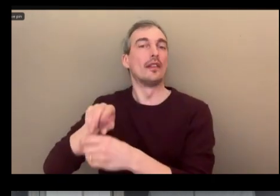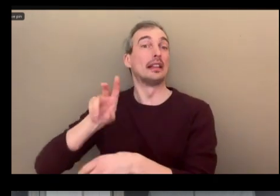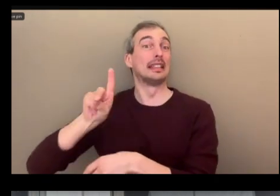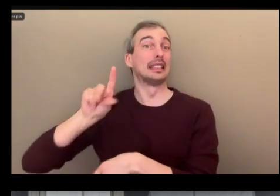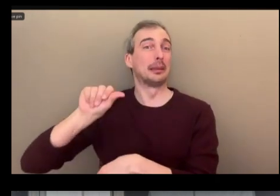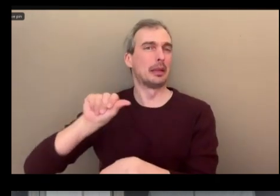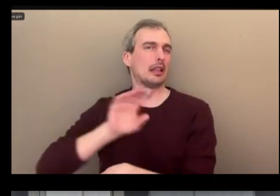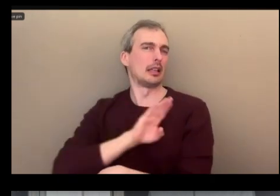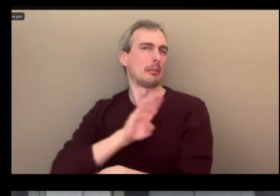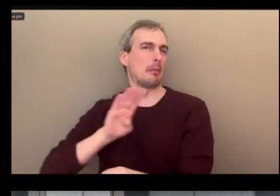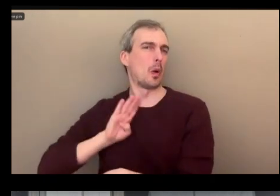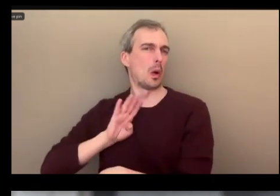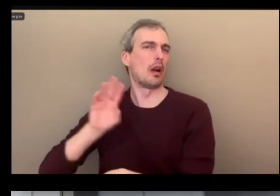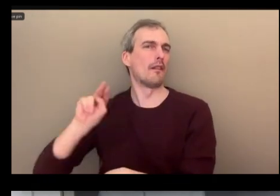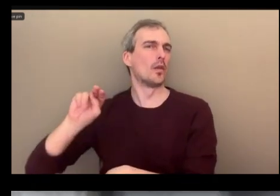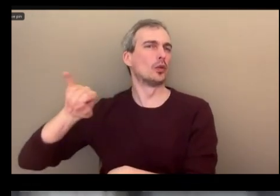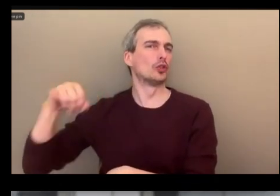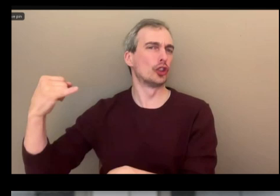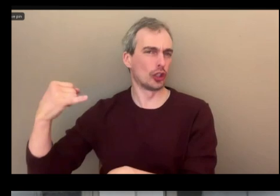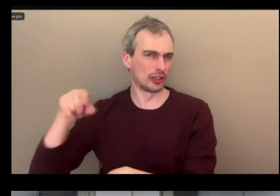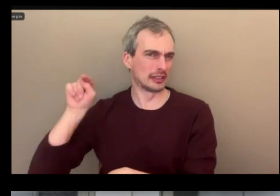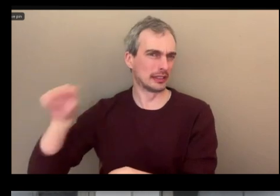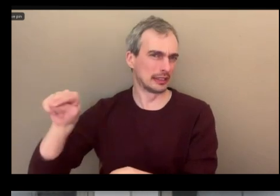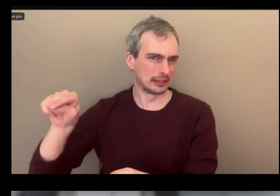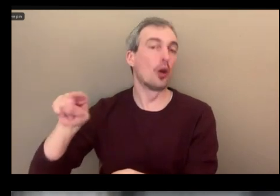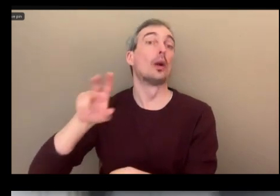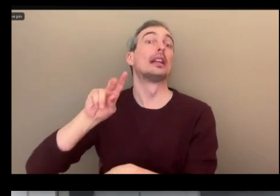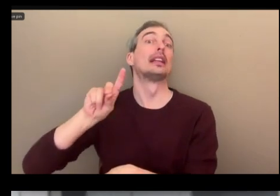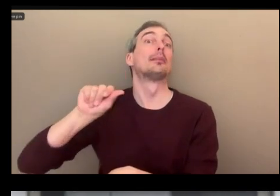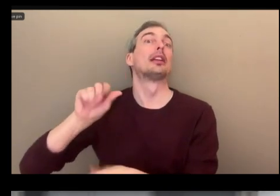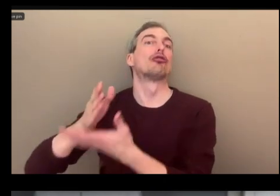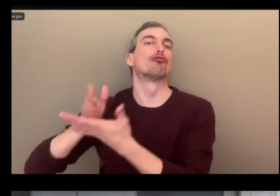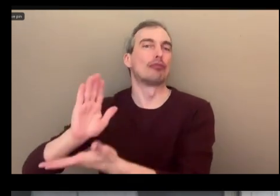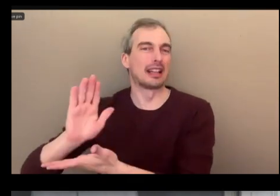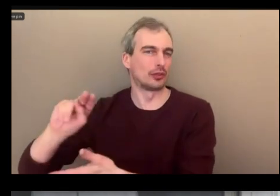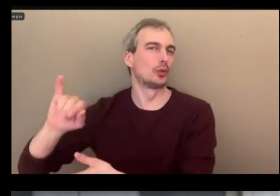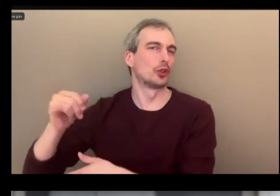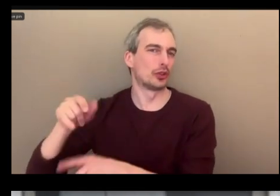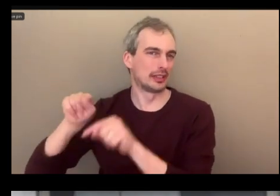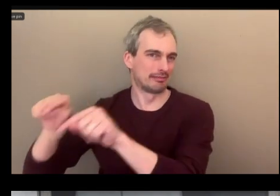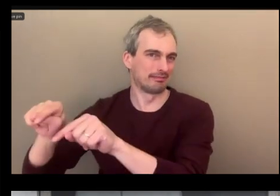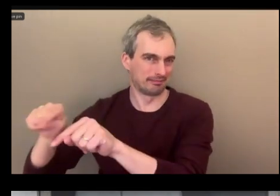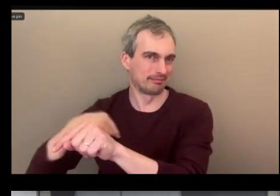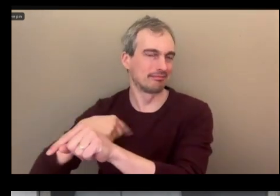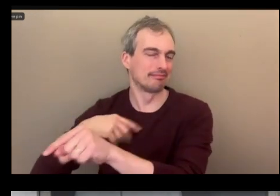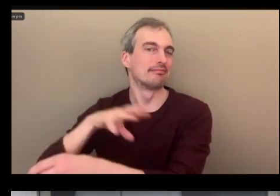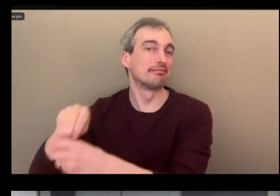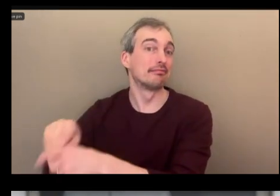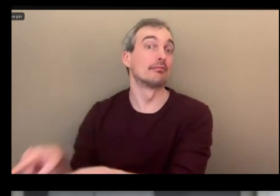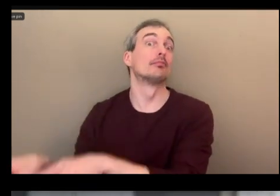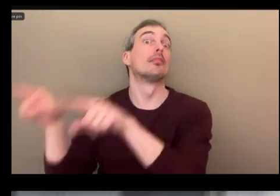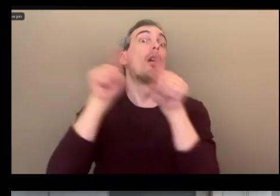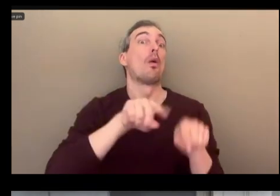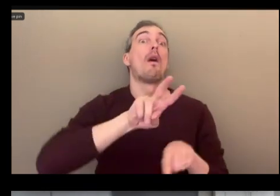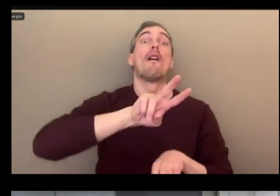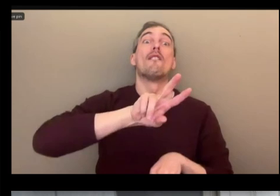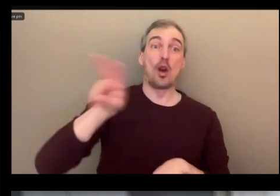Next slide. All right. So Verizon accessibility journey. How did it start? Where are we at? And how did it evolve?